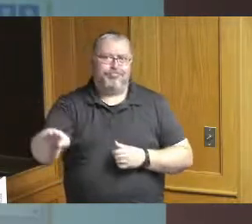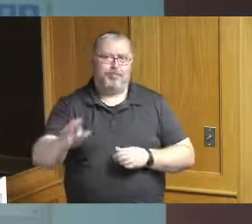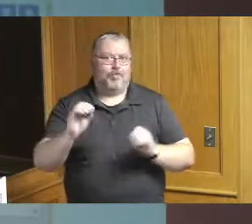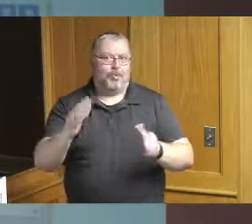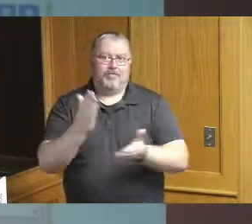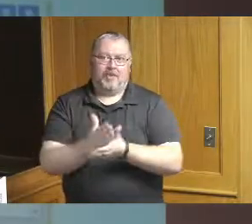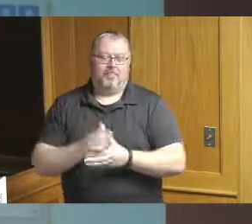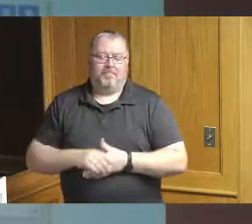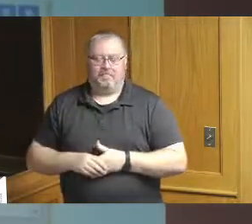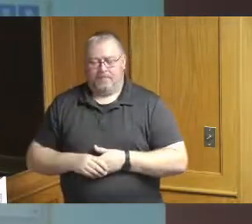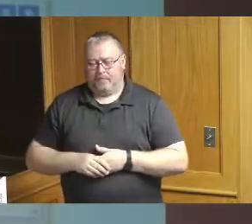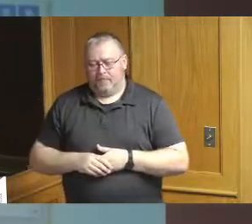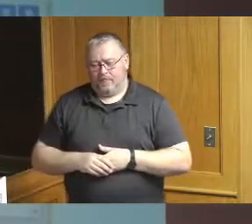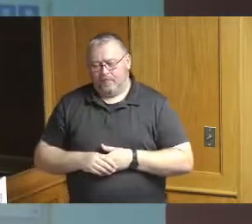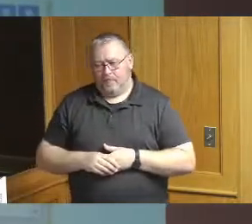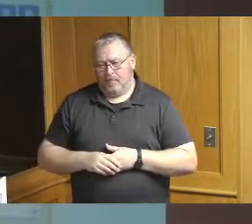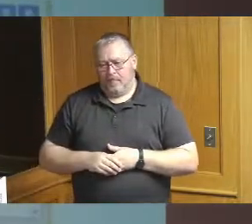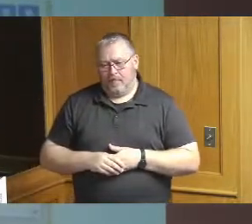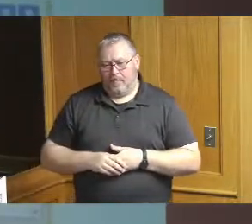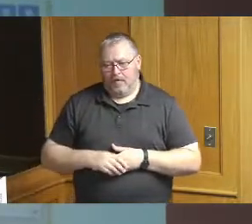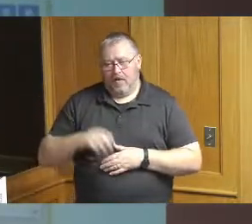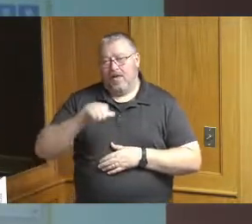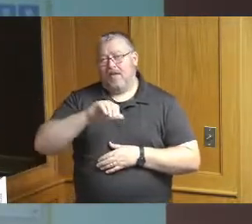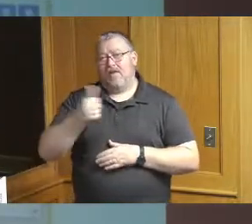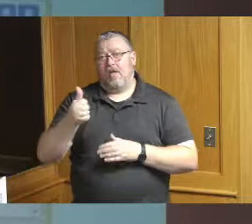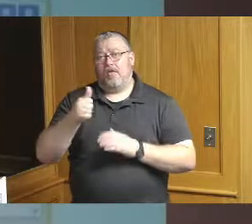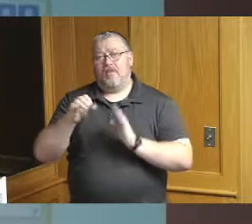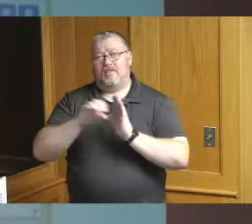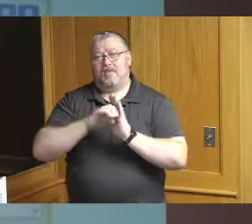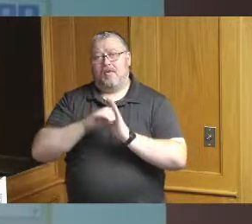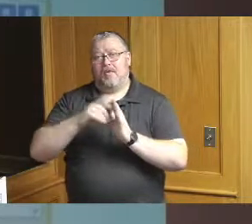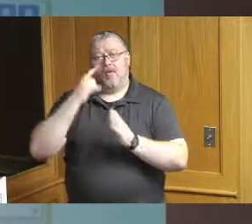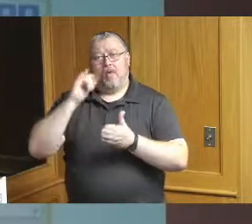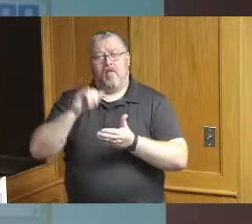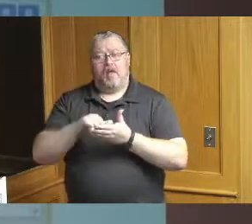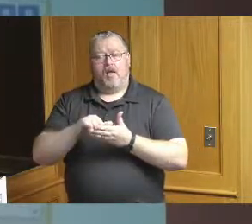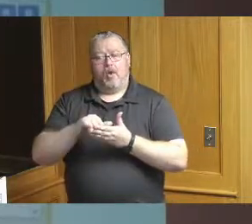another example of code enforcement across the region